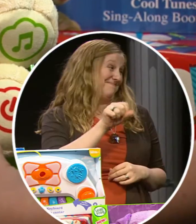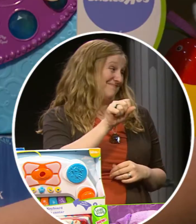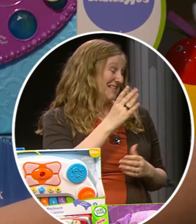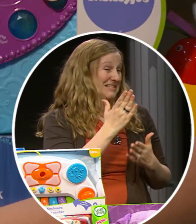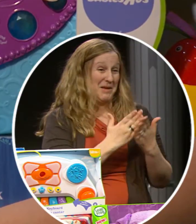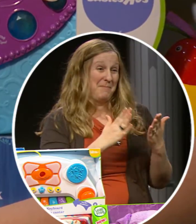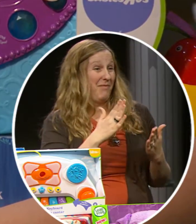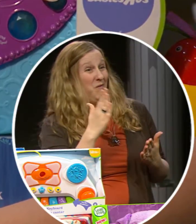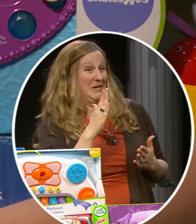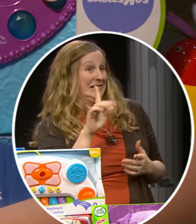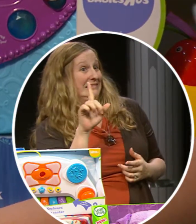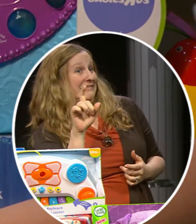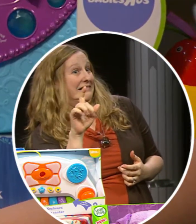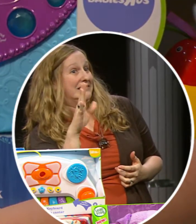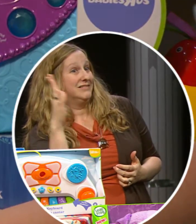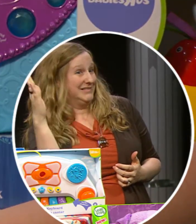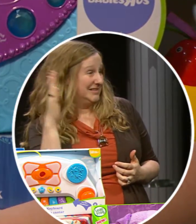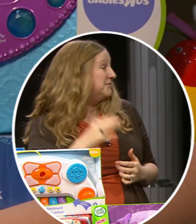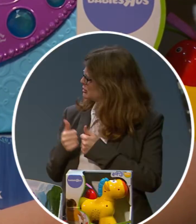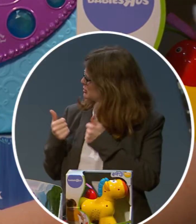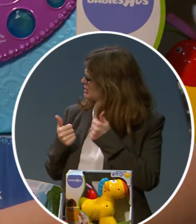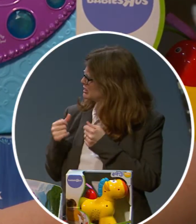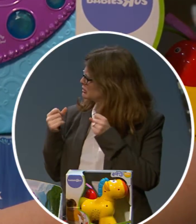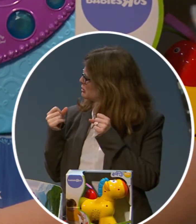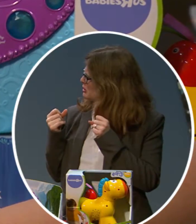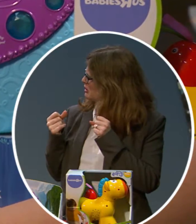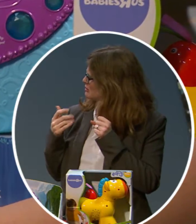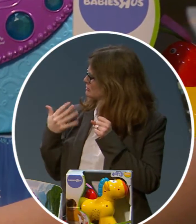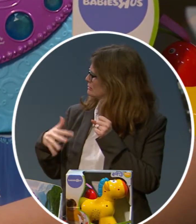Yes some are even hitting 100 and beyond. Which toys?